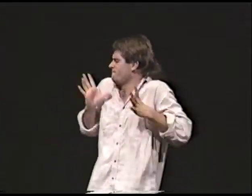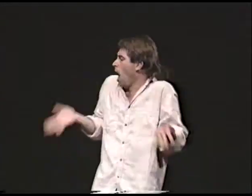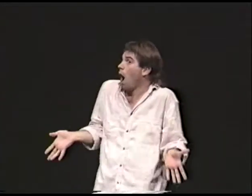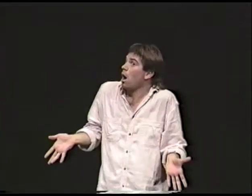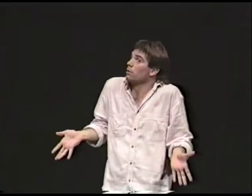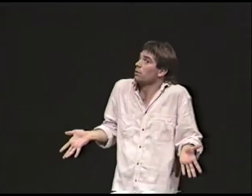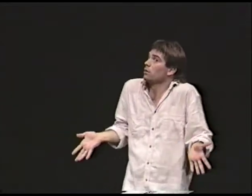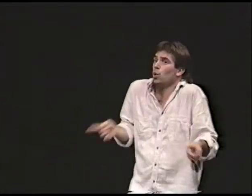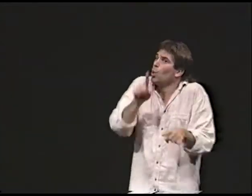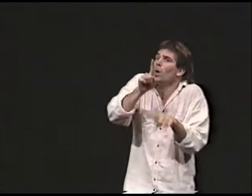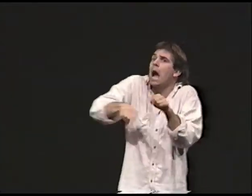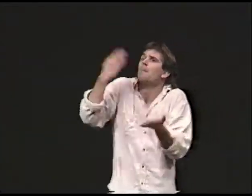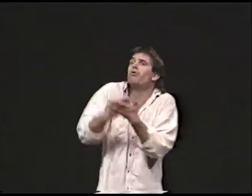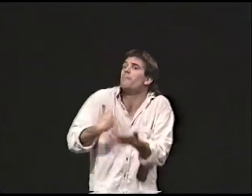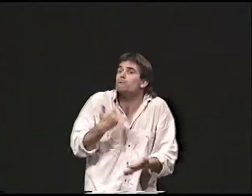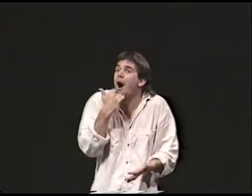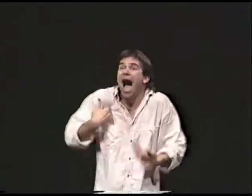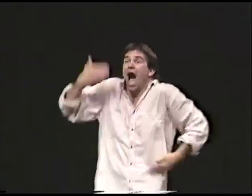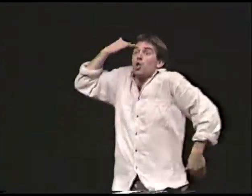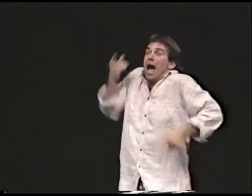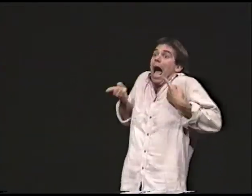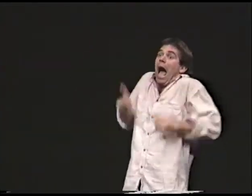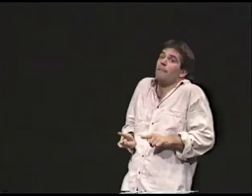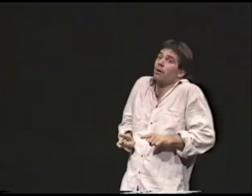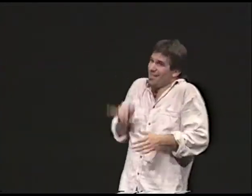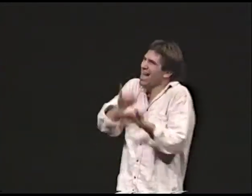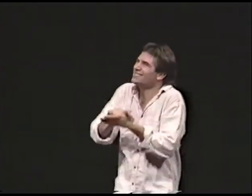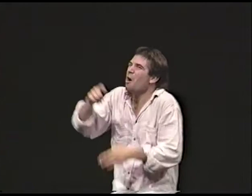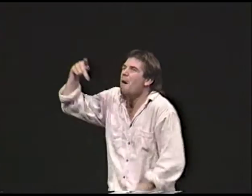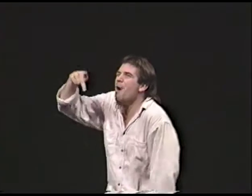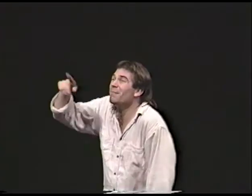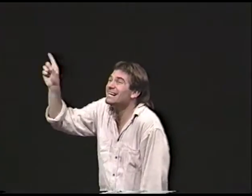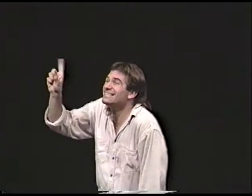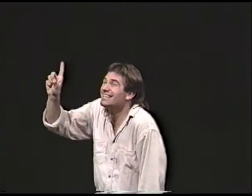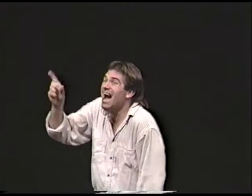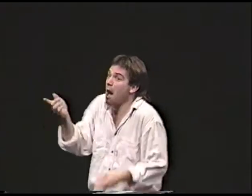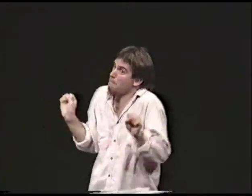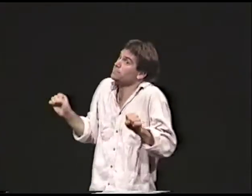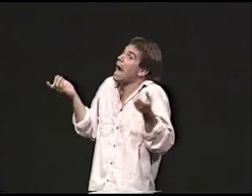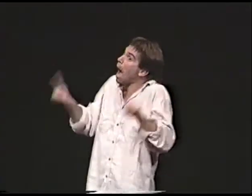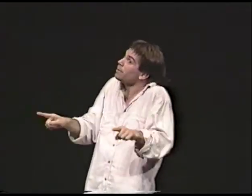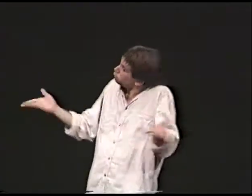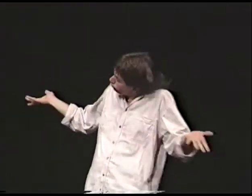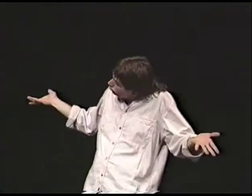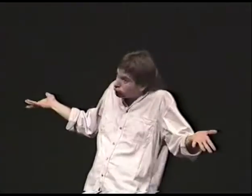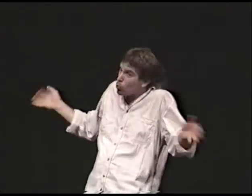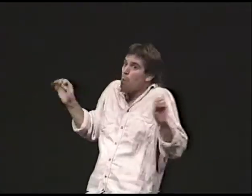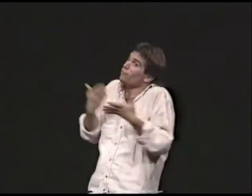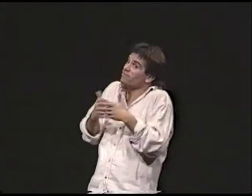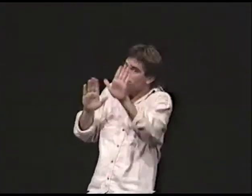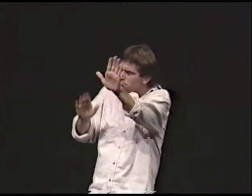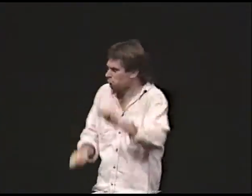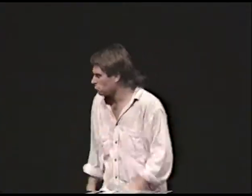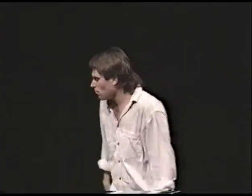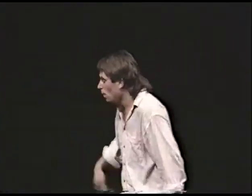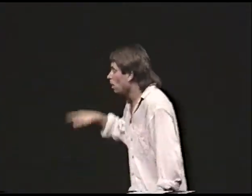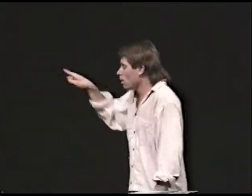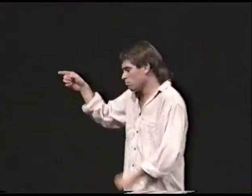And you don't believe me, that's fine. You can't prove me wrong. I know it happened, plausible deniability that it happened, OK? No proof.